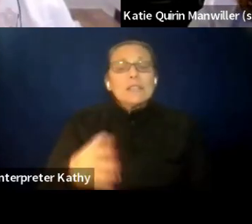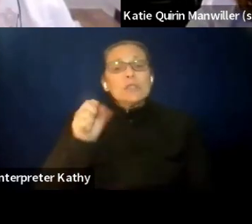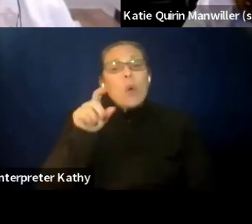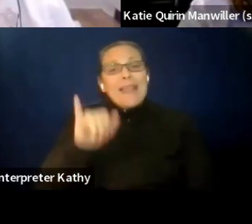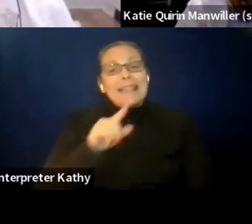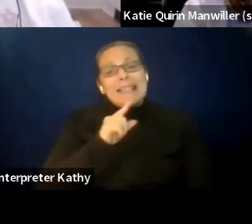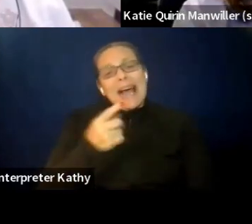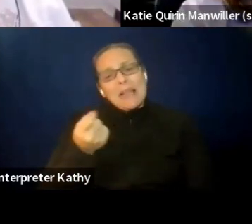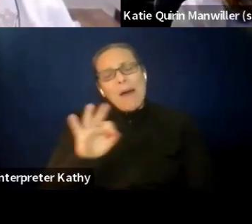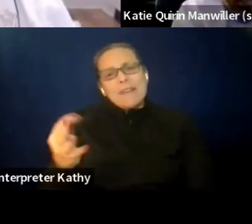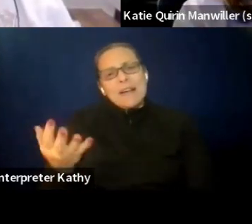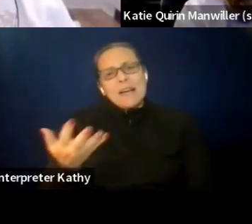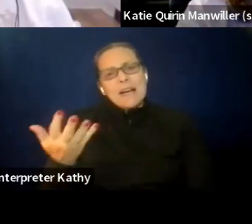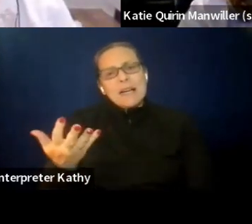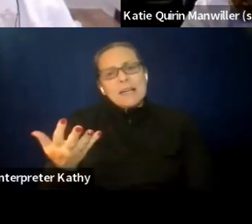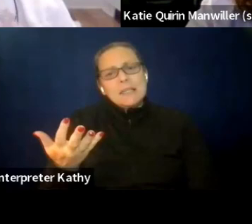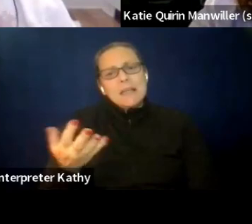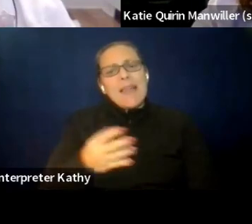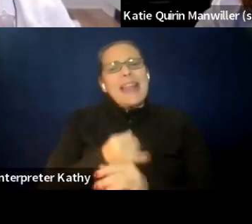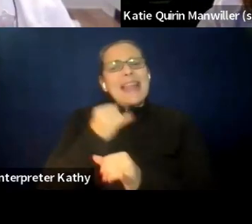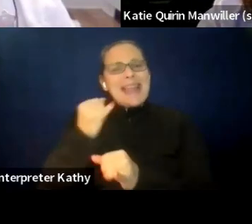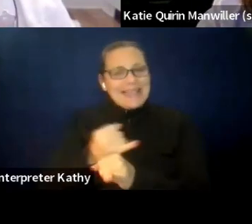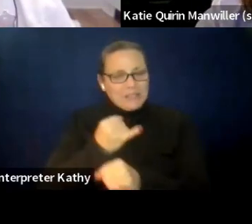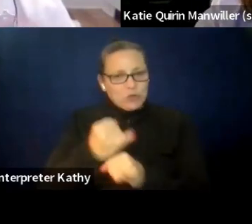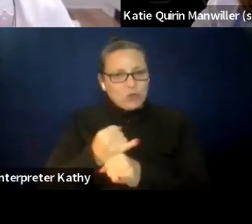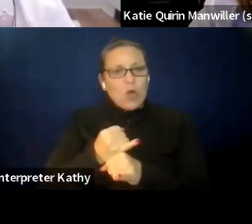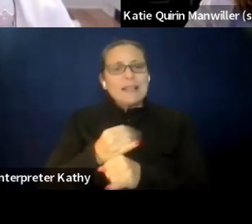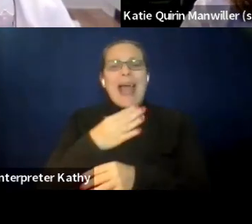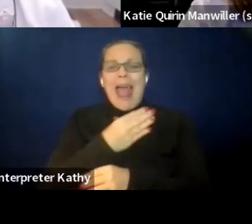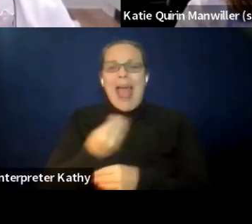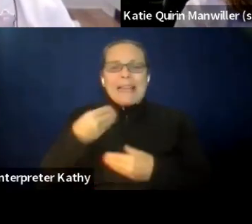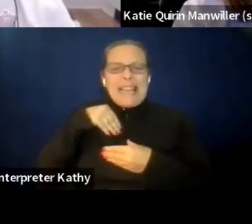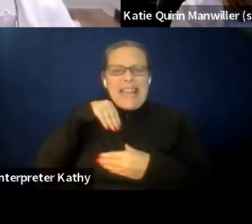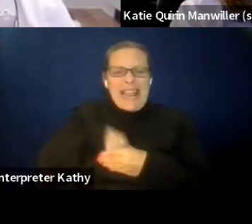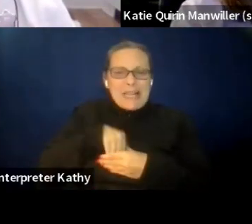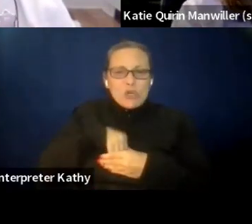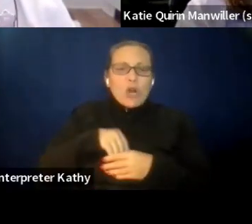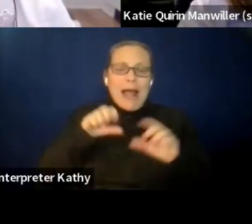me to achieve.